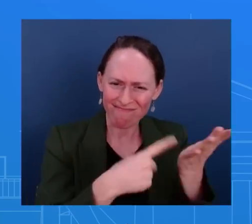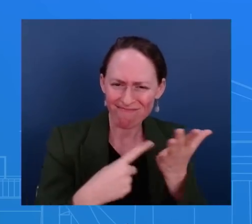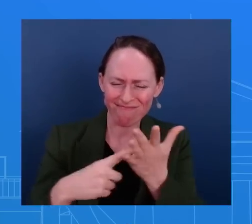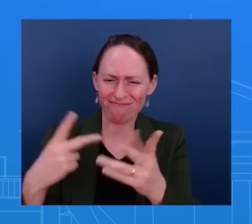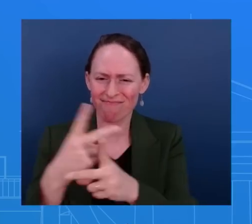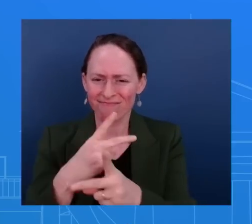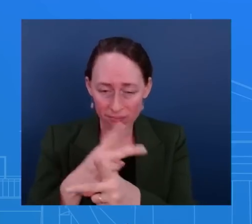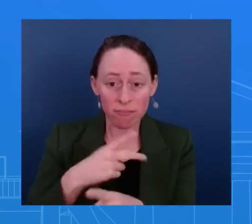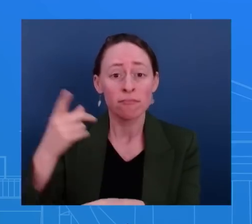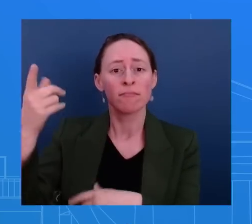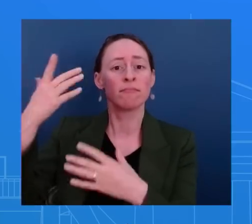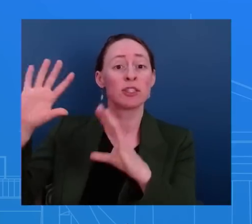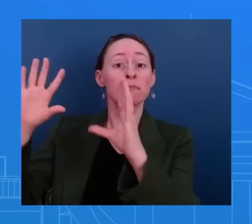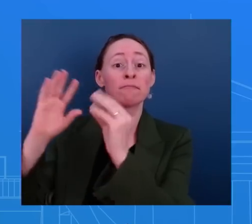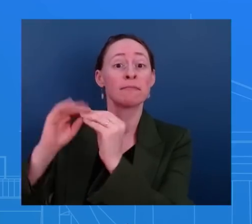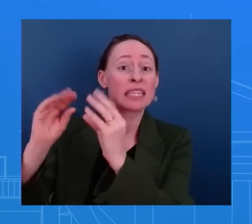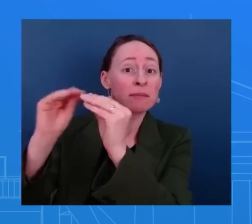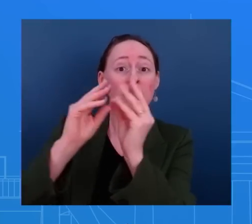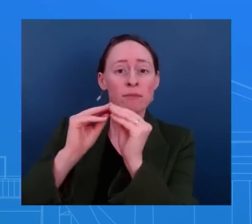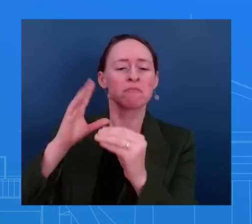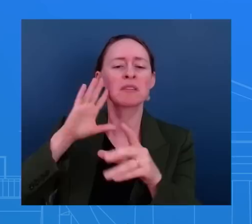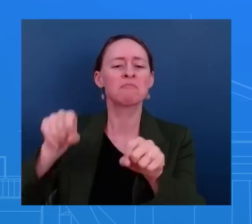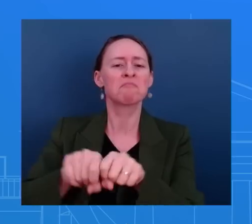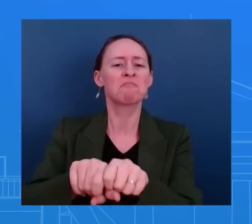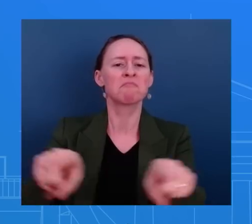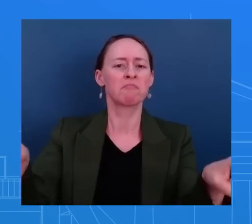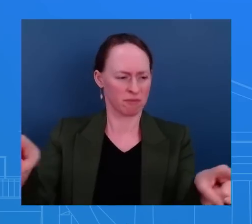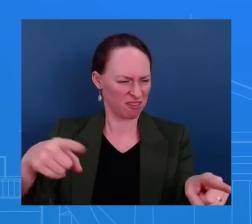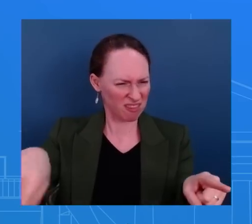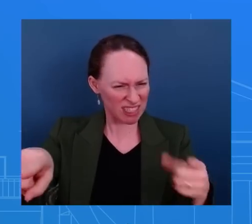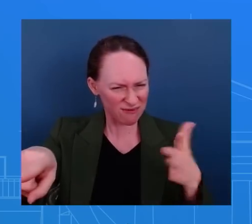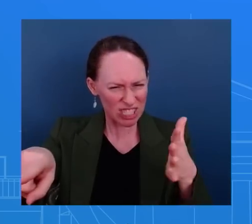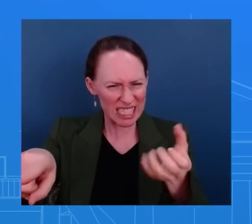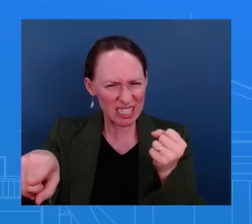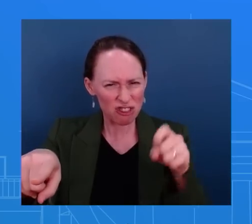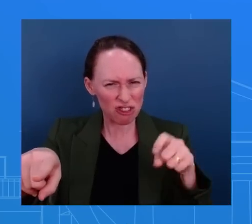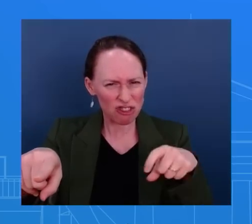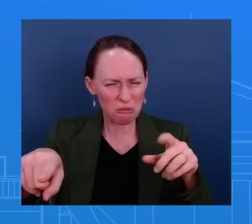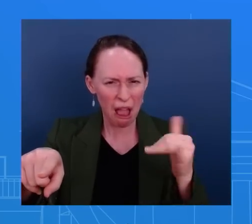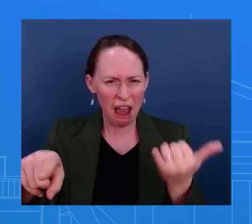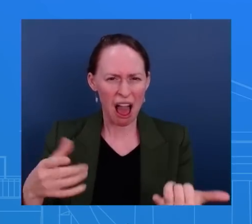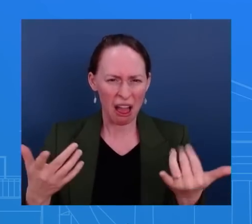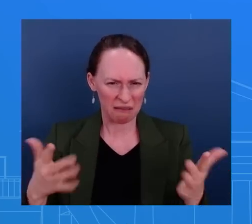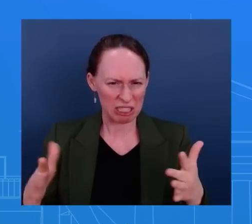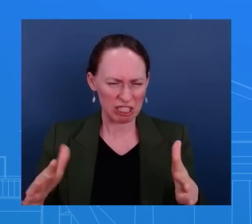So, obviously, you'll have that for all of -- to review. Tomorrow, the president and the first lady